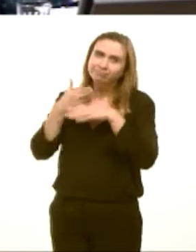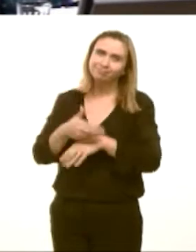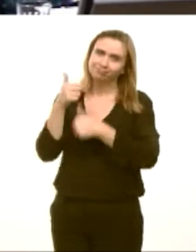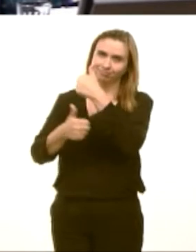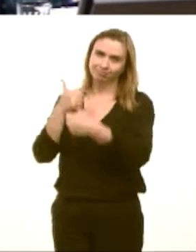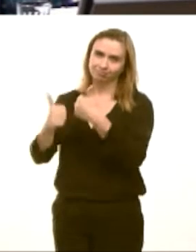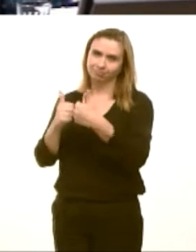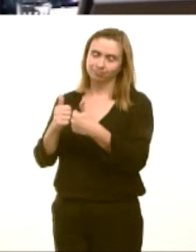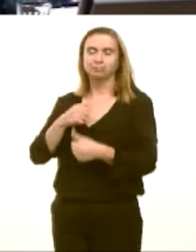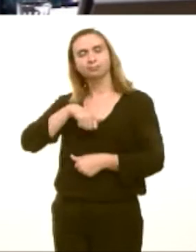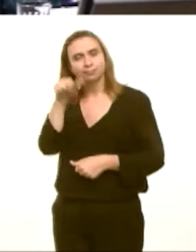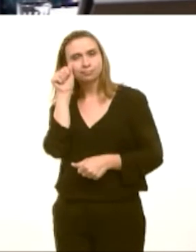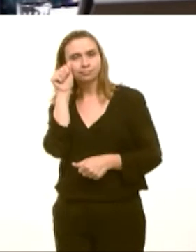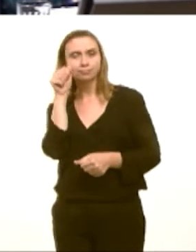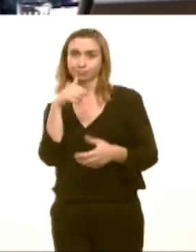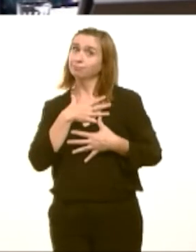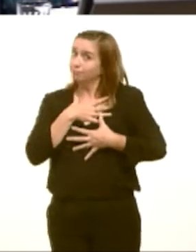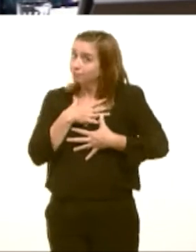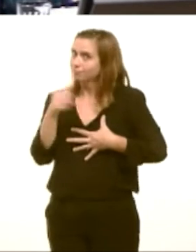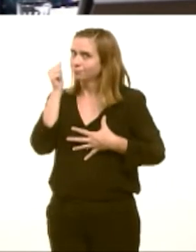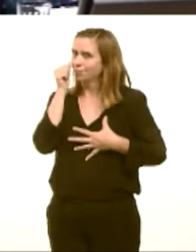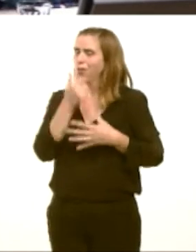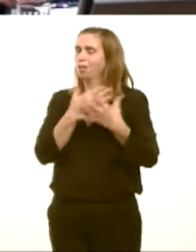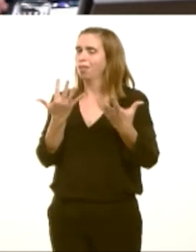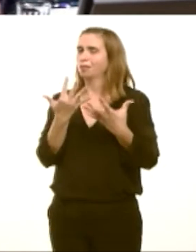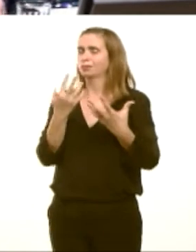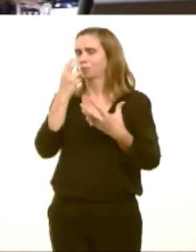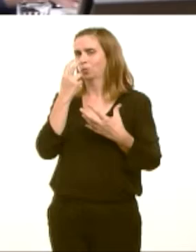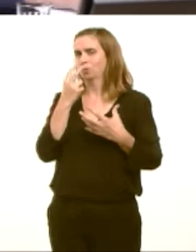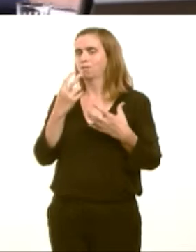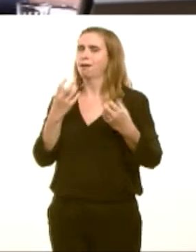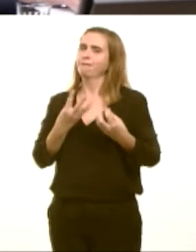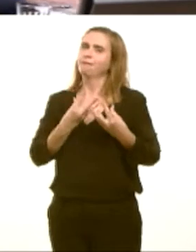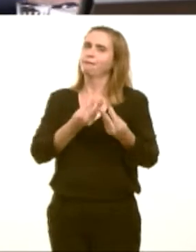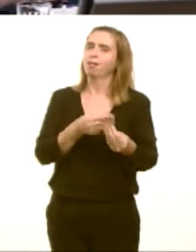We know, and I am somebody who knows this personally, the help they give to young families